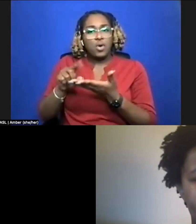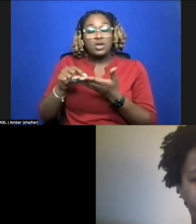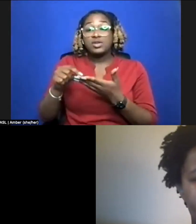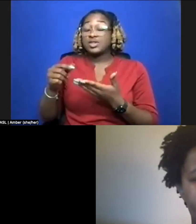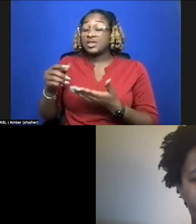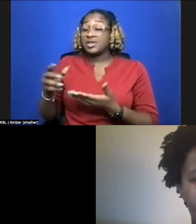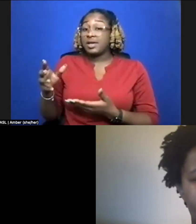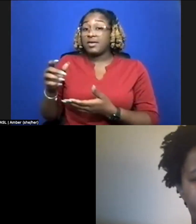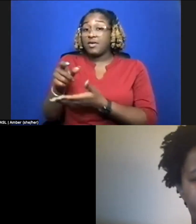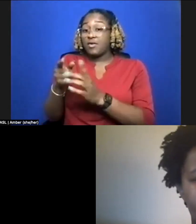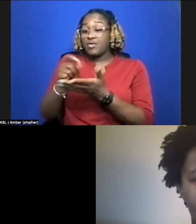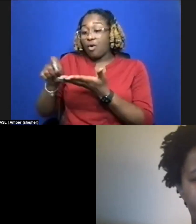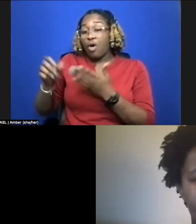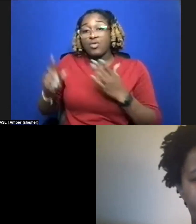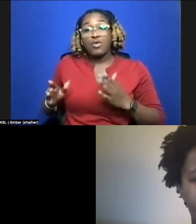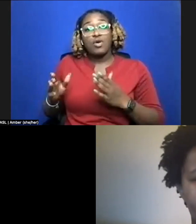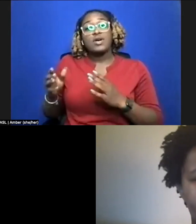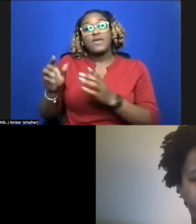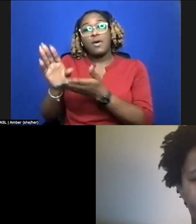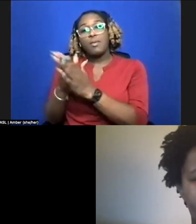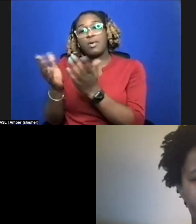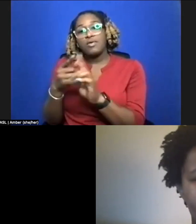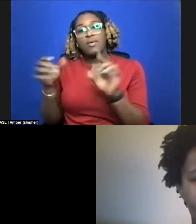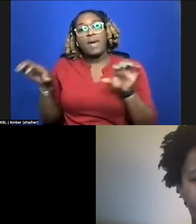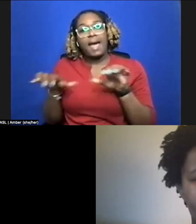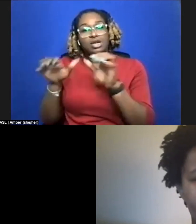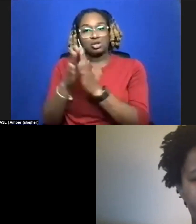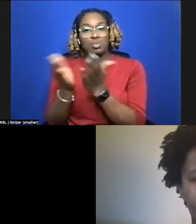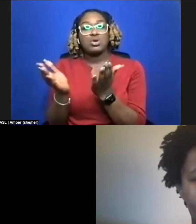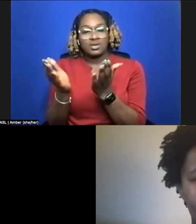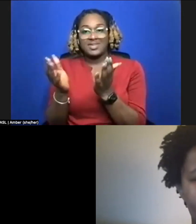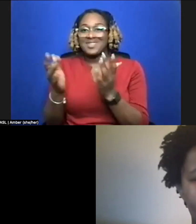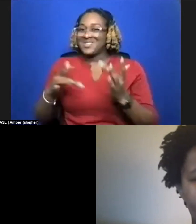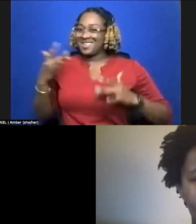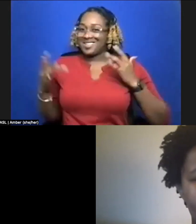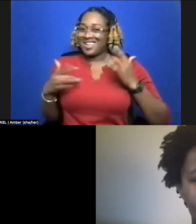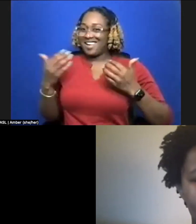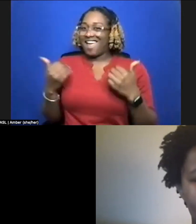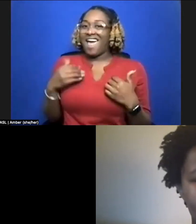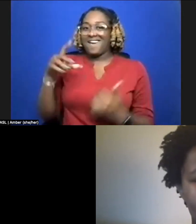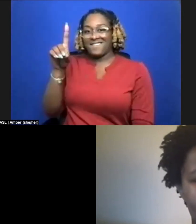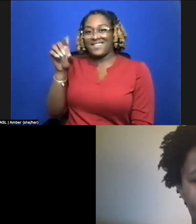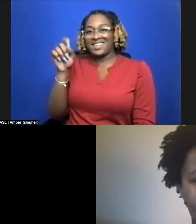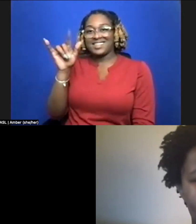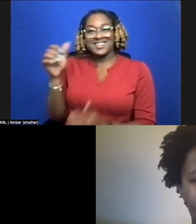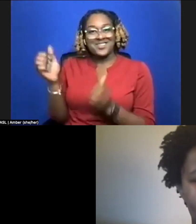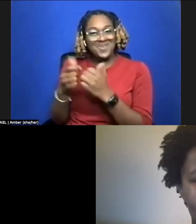for the alter-life (Action Books, 2023). Very excited to have destiny with us: Destiny Hemphill.